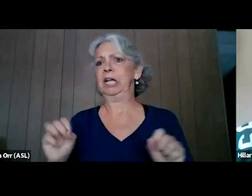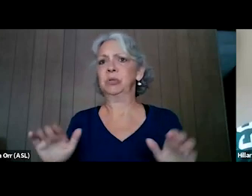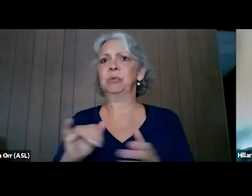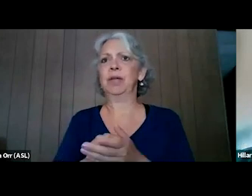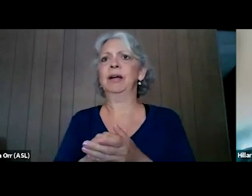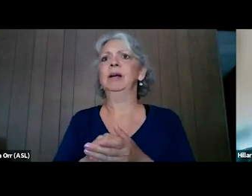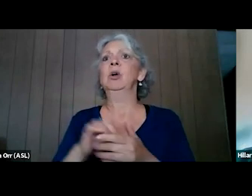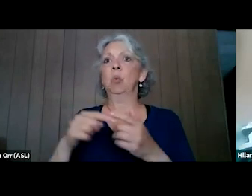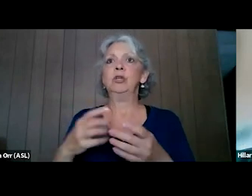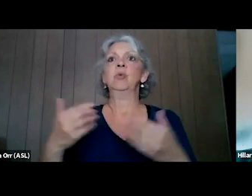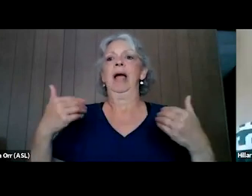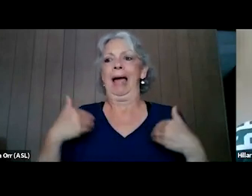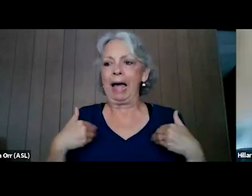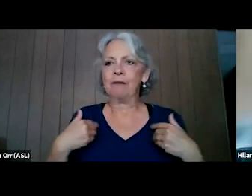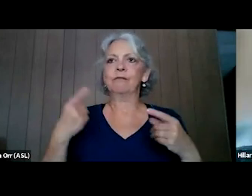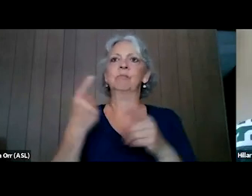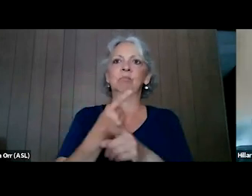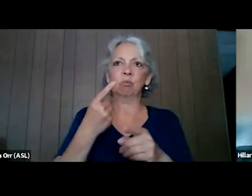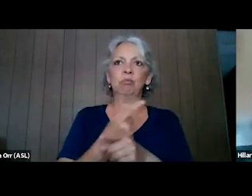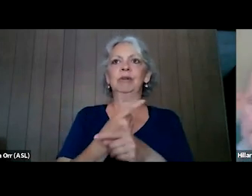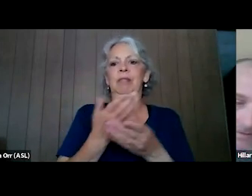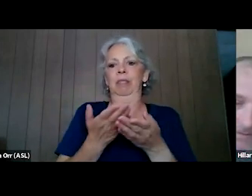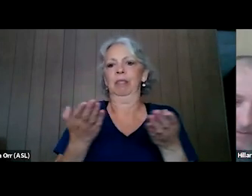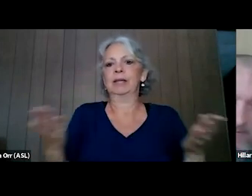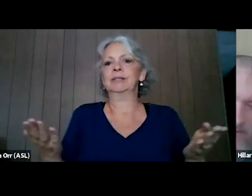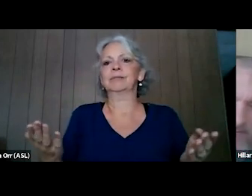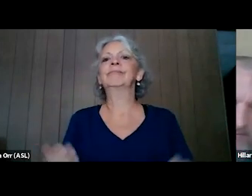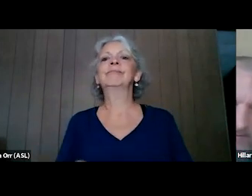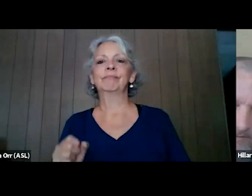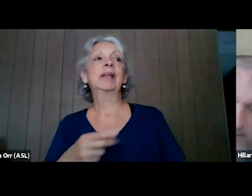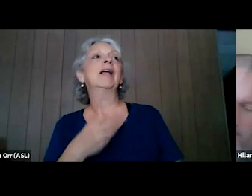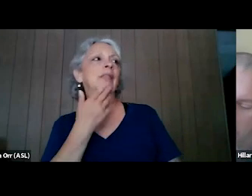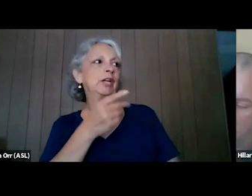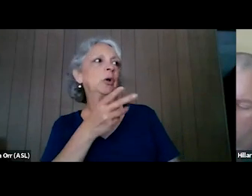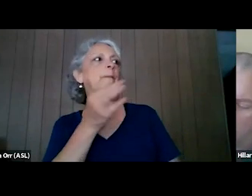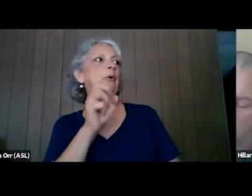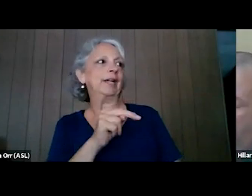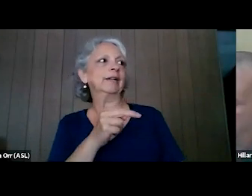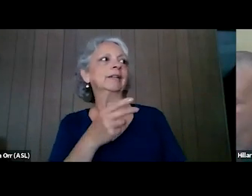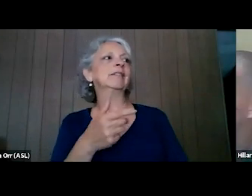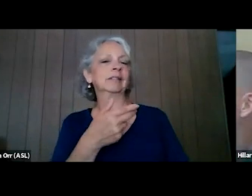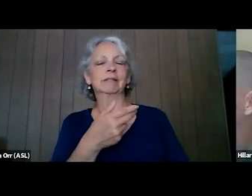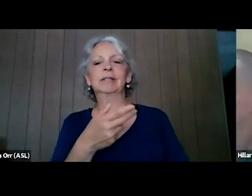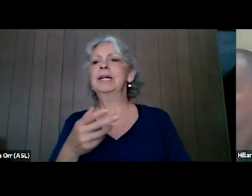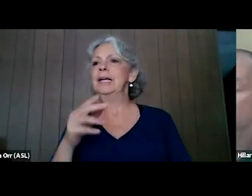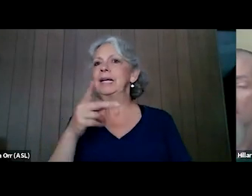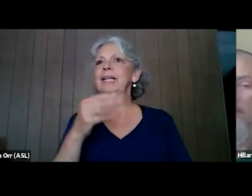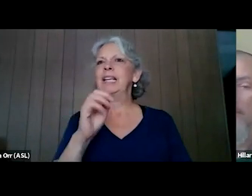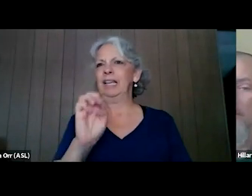and they have the proper supplies. Yeah. Awesome, thanks Brian for that. And actually moving in, if Kate, if you wanna go to the next slide